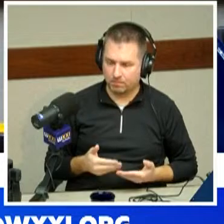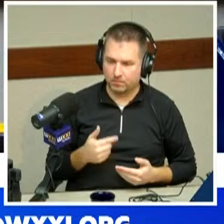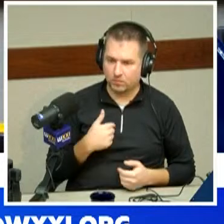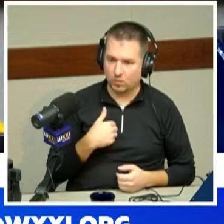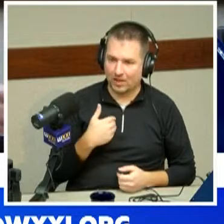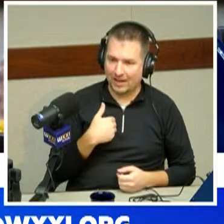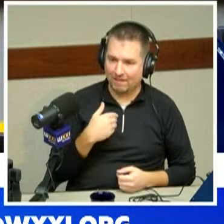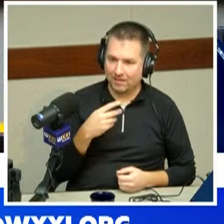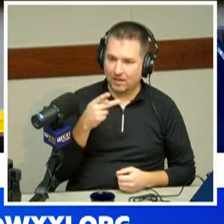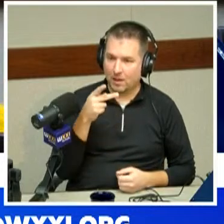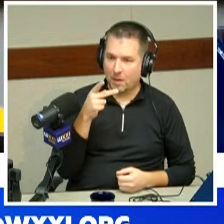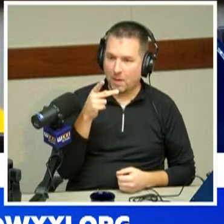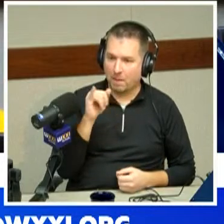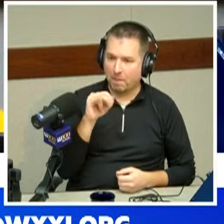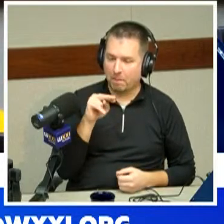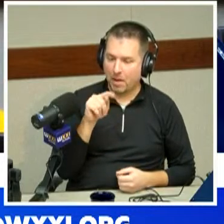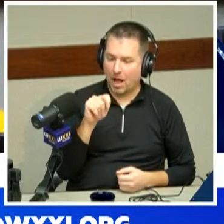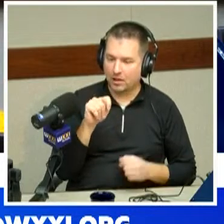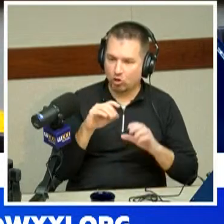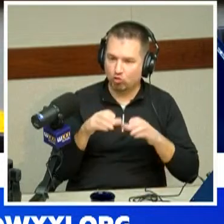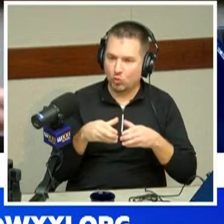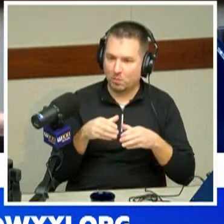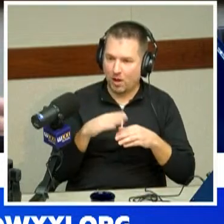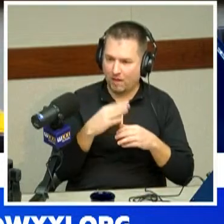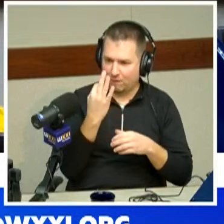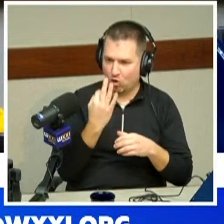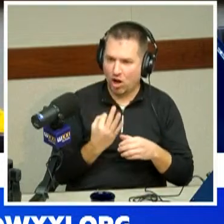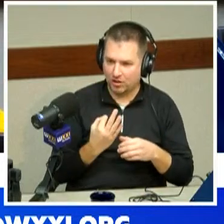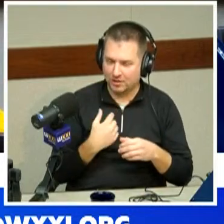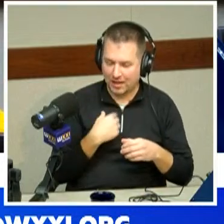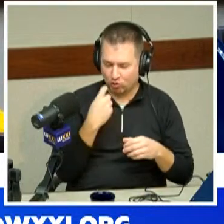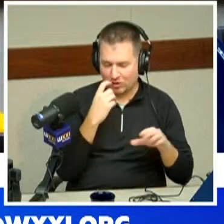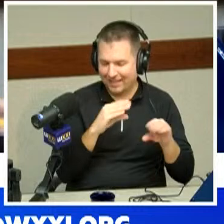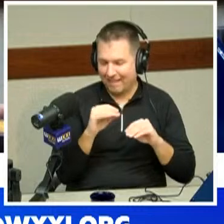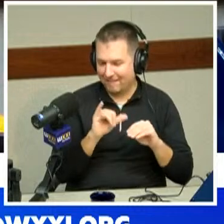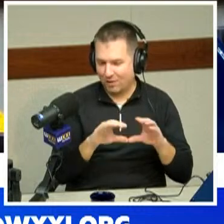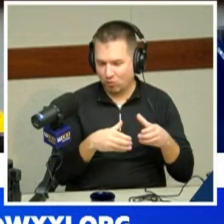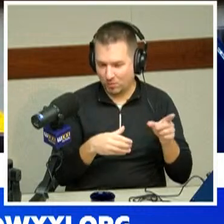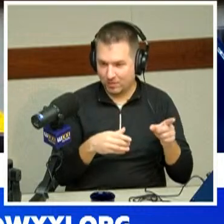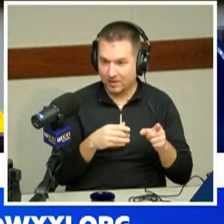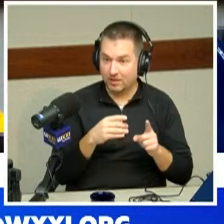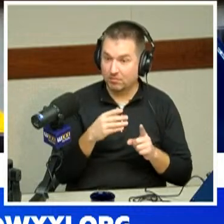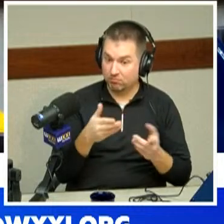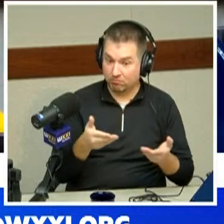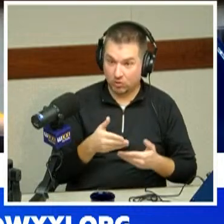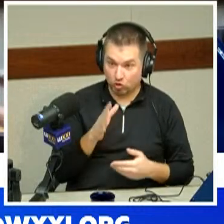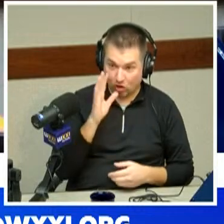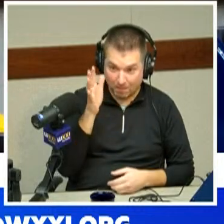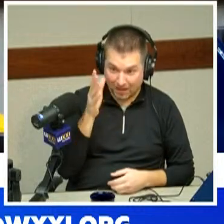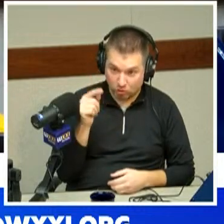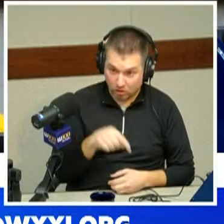group on Friday I just left it um before coming here and grandparents are there and babysitters